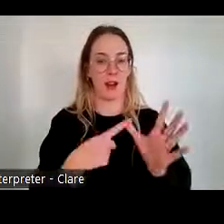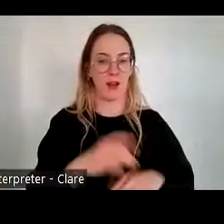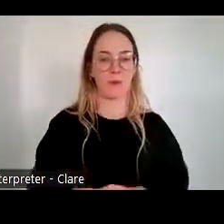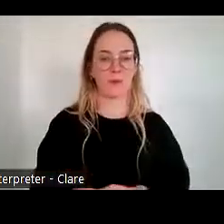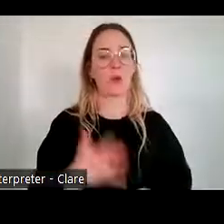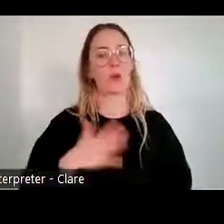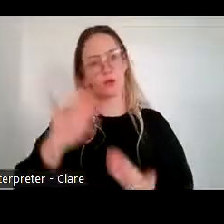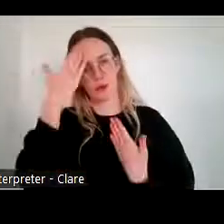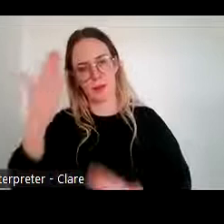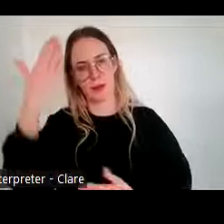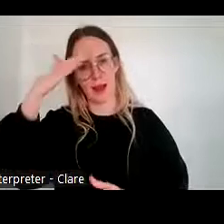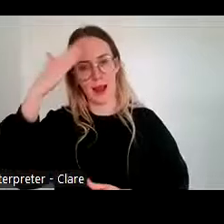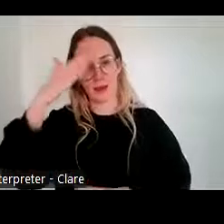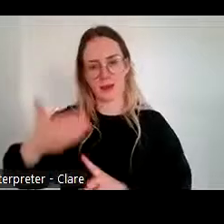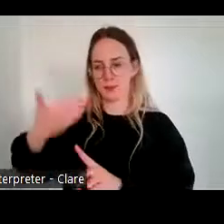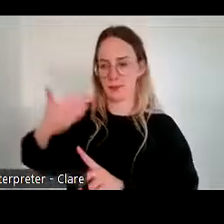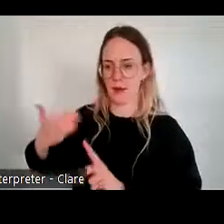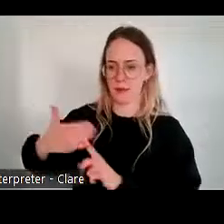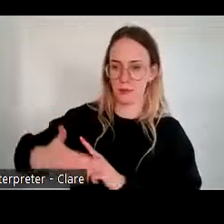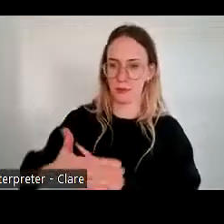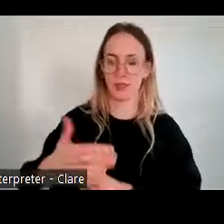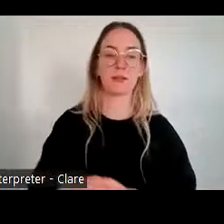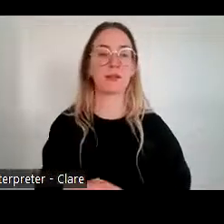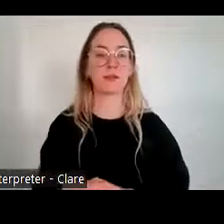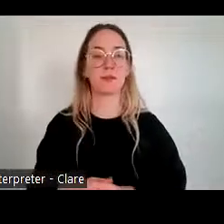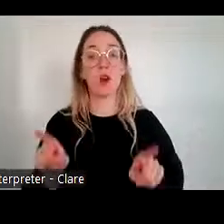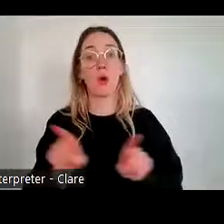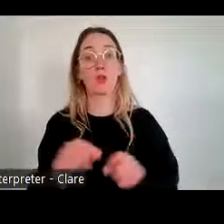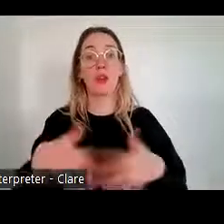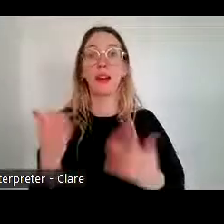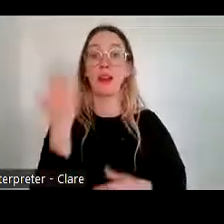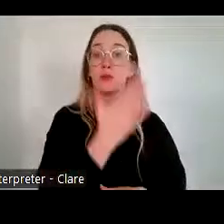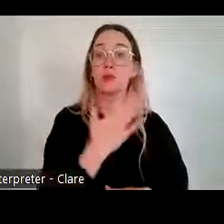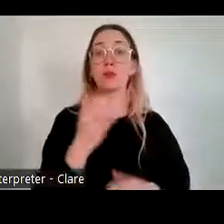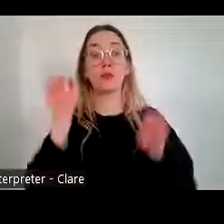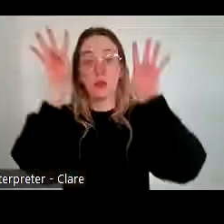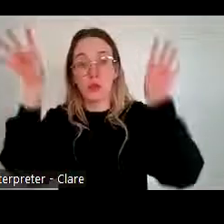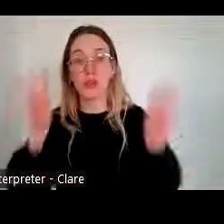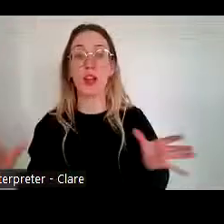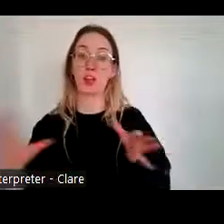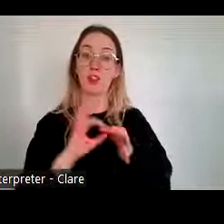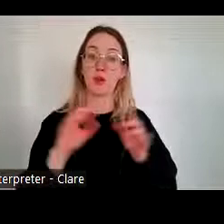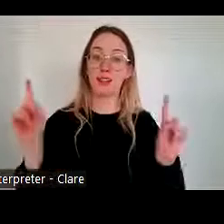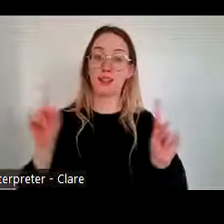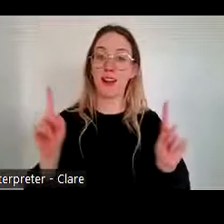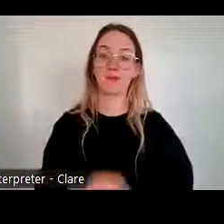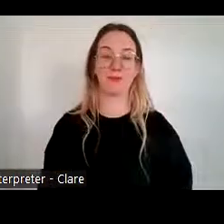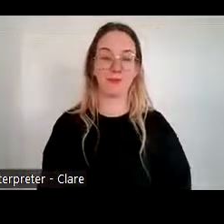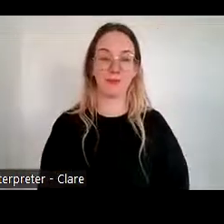present and to any Aboriginal or Torres Strait Islander people joining us today. As we are